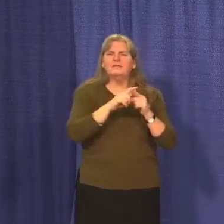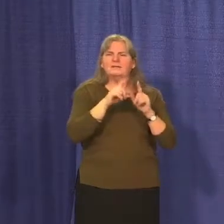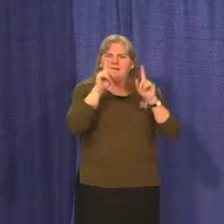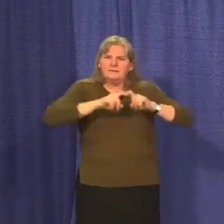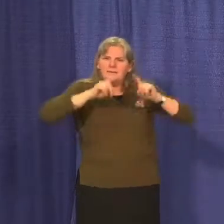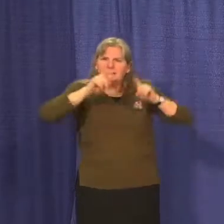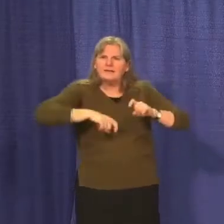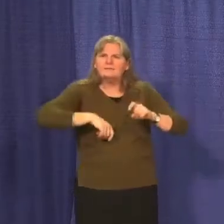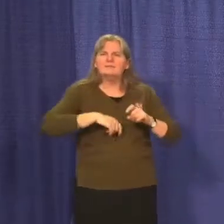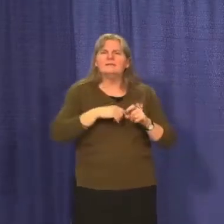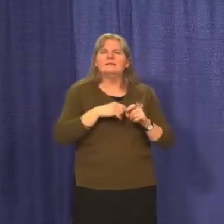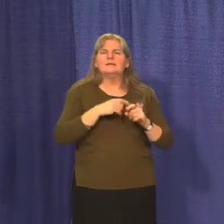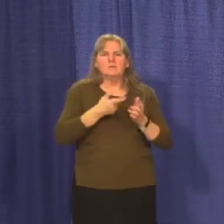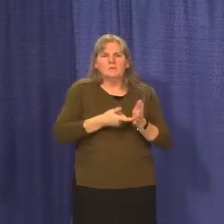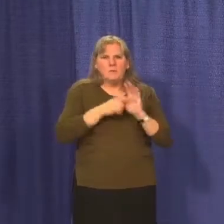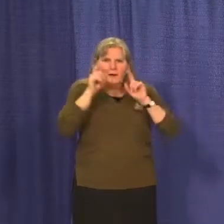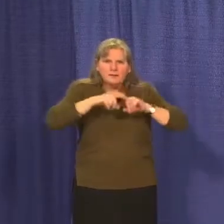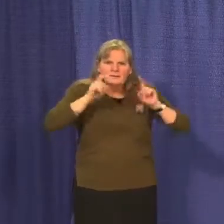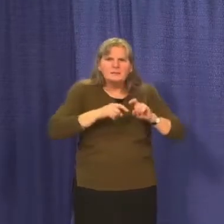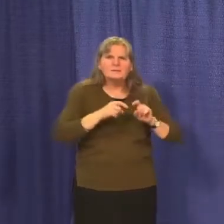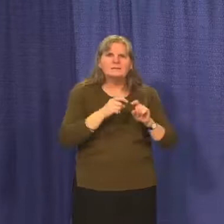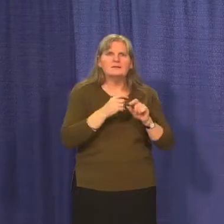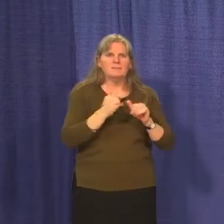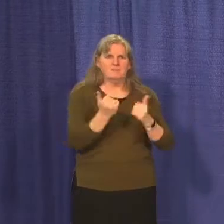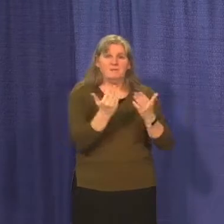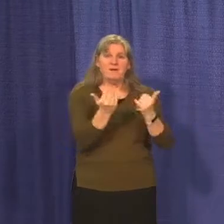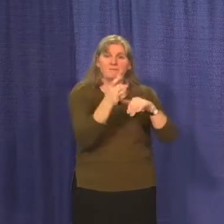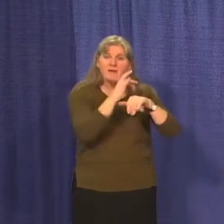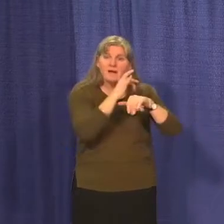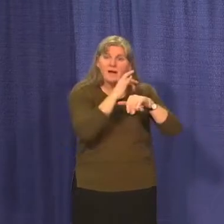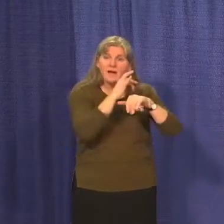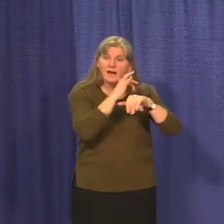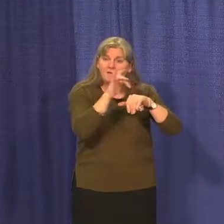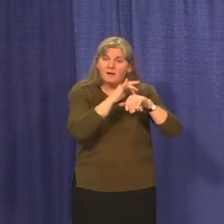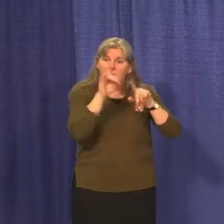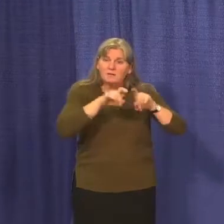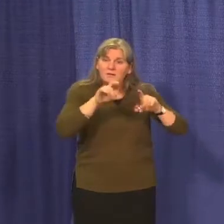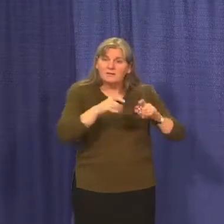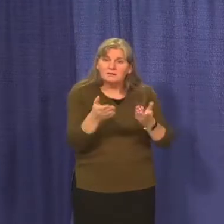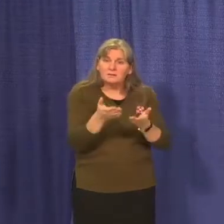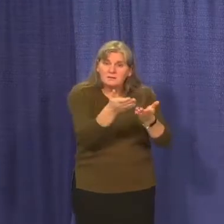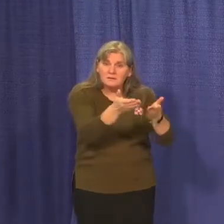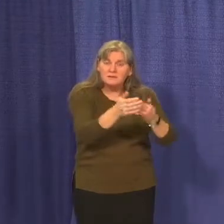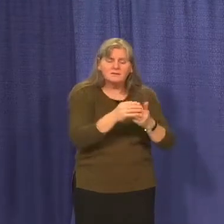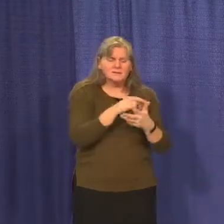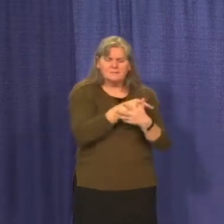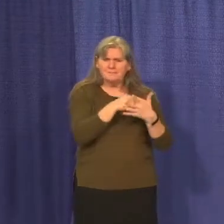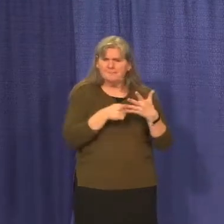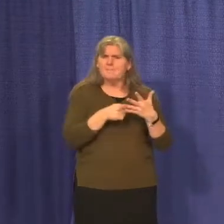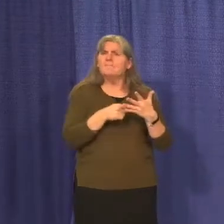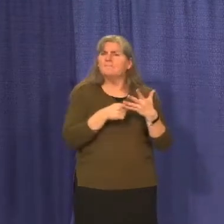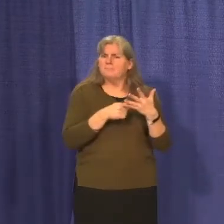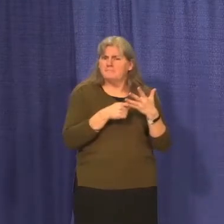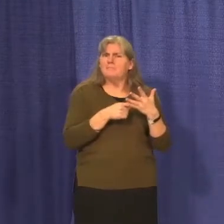aware of testing, and the need to test and testing capacity. We kind of know what the packages.